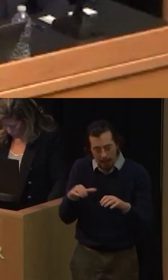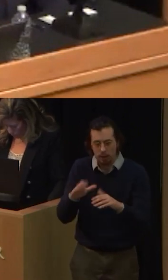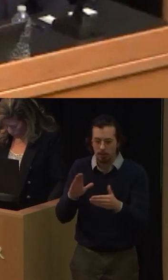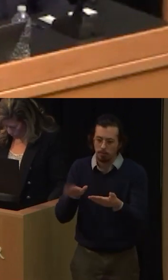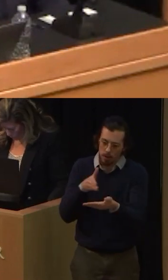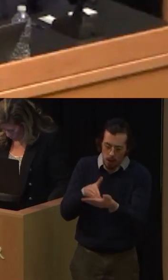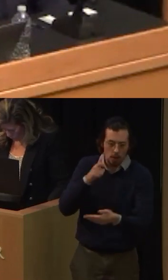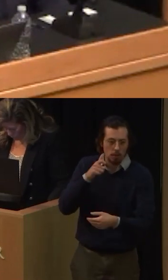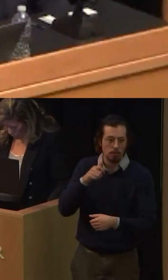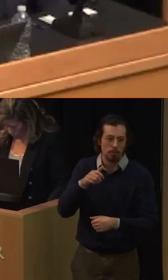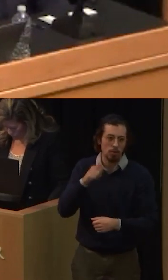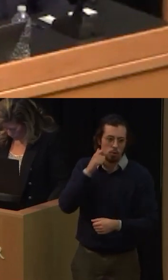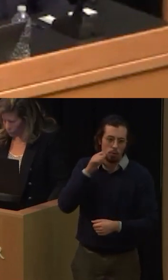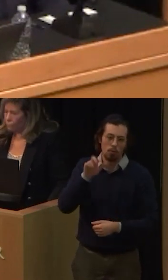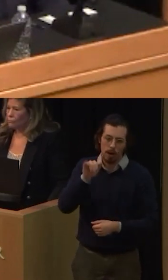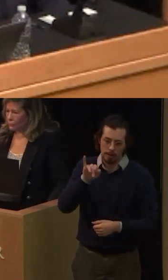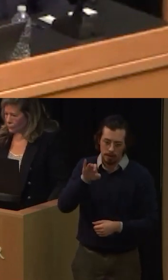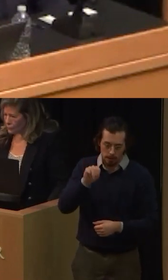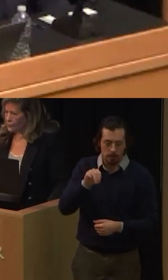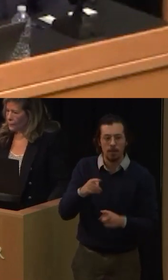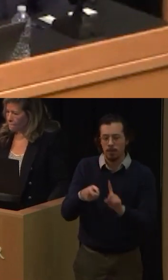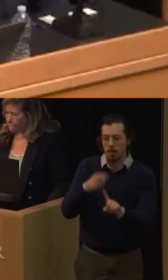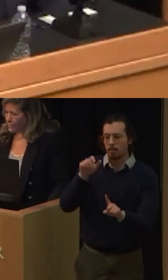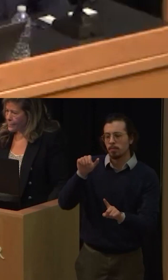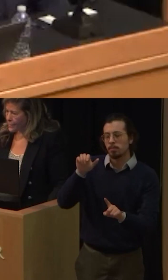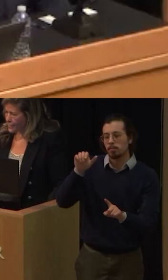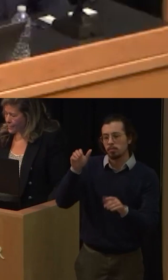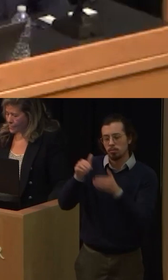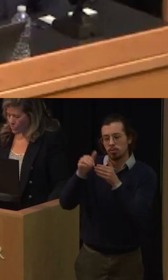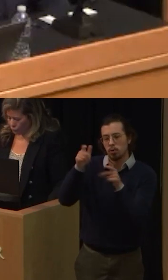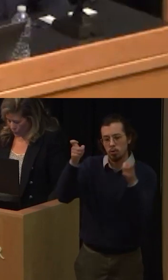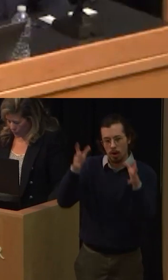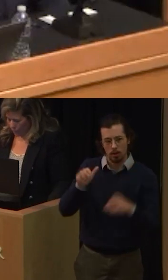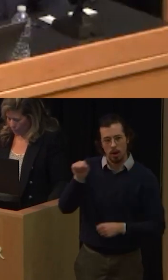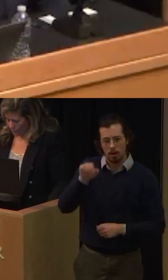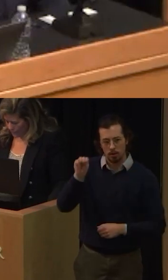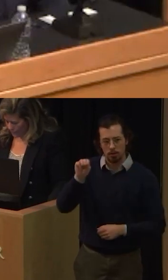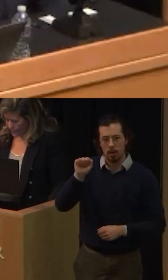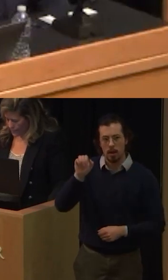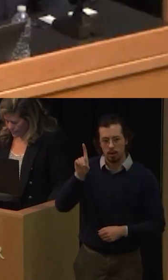under Dr. Adrienne Morgan's leadership here at the university to begin to shift our culture,